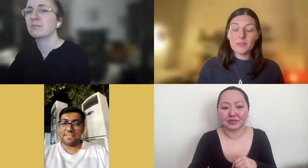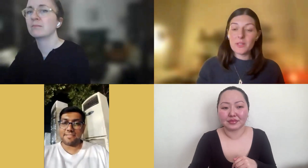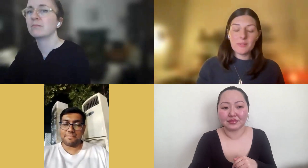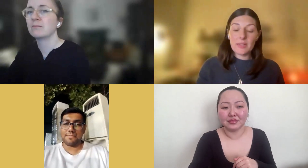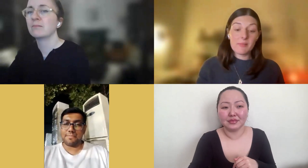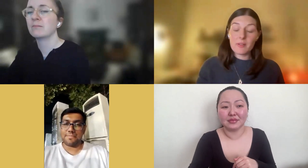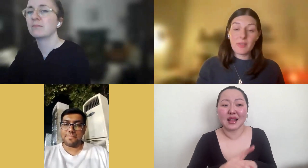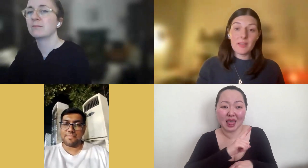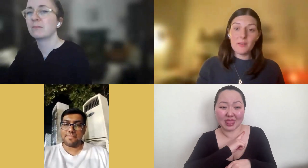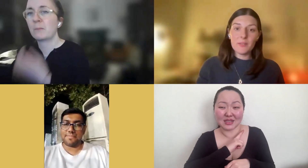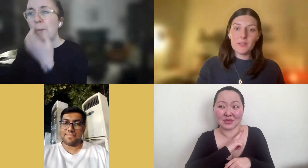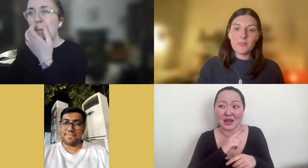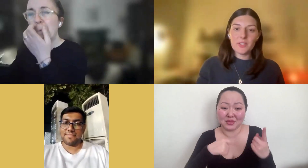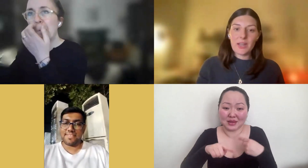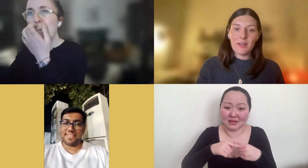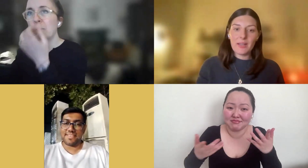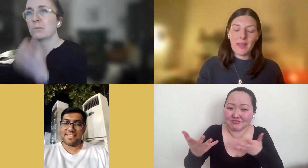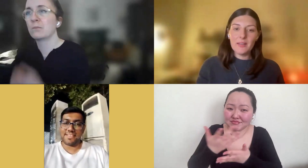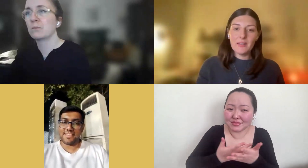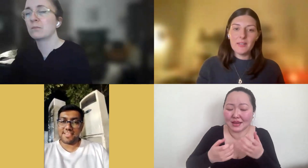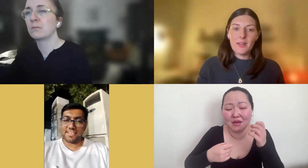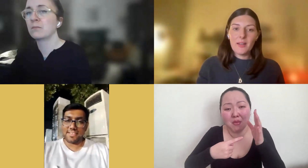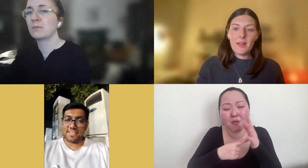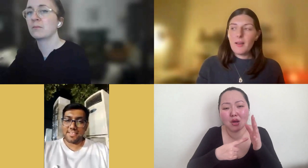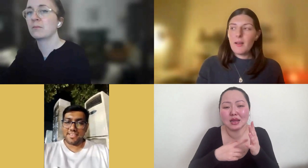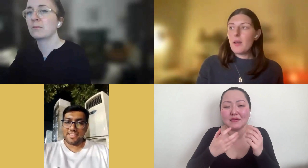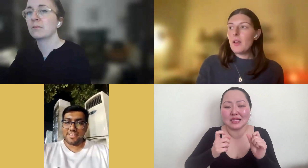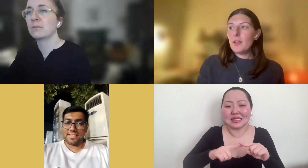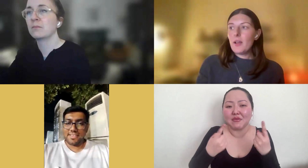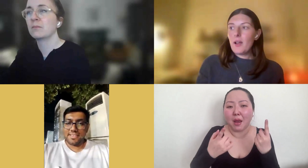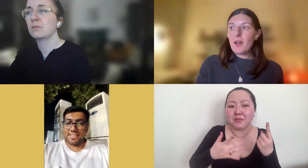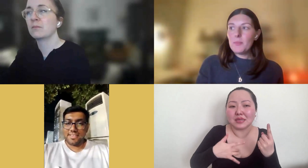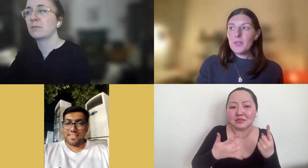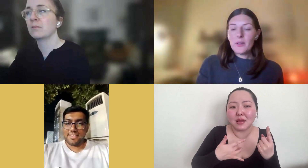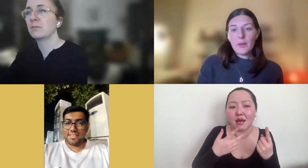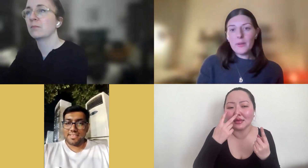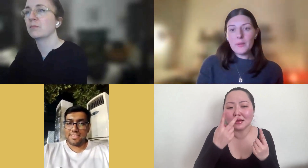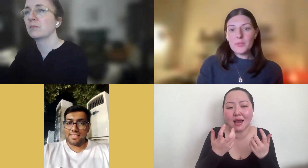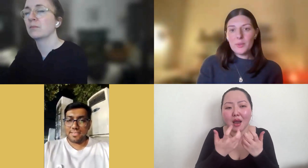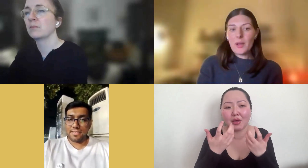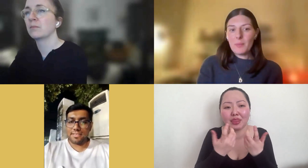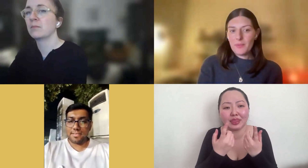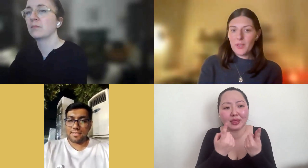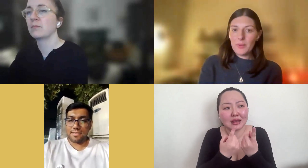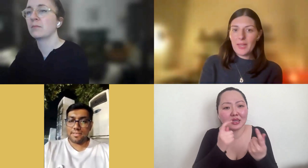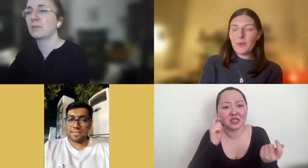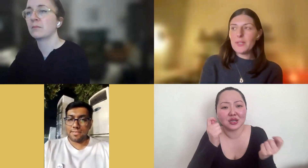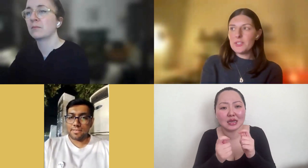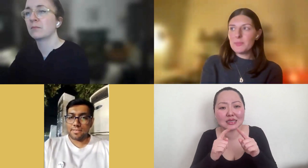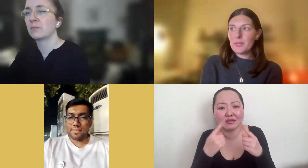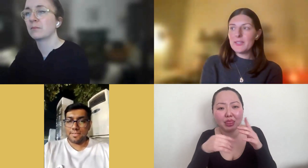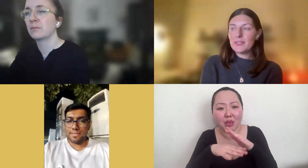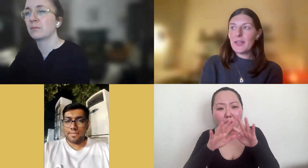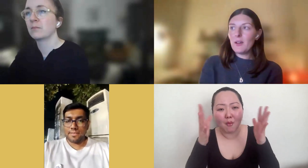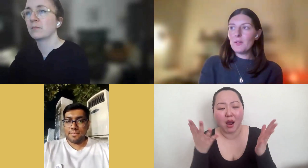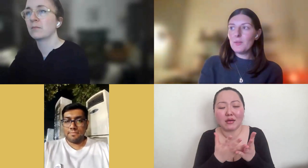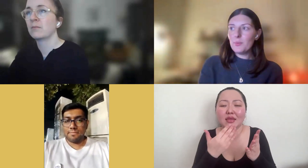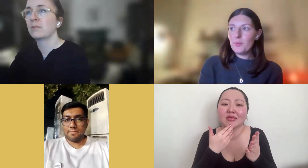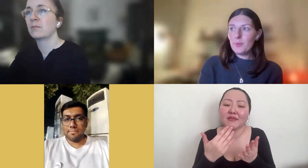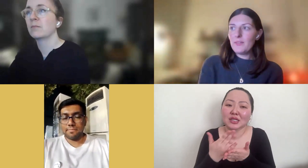the world. Thank you for sharing that. I'm going to go to a couple of the Q&A questions. They are